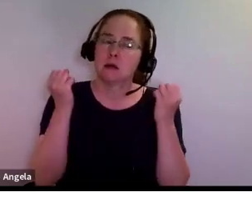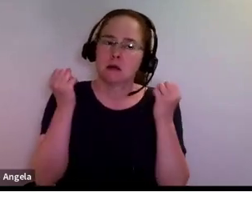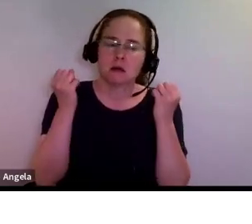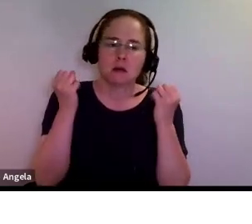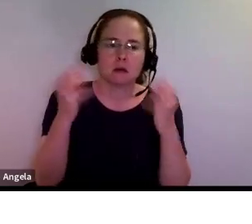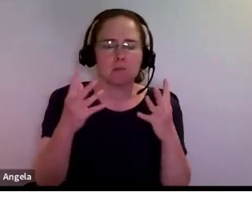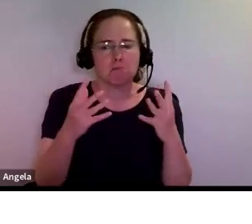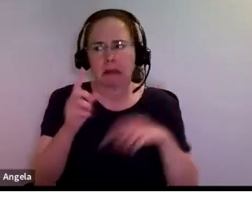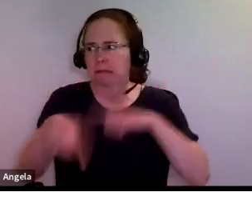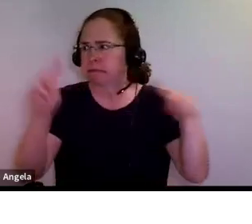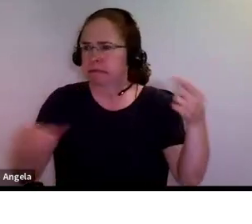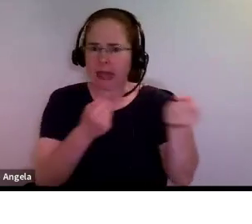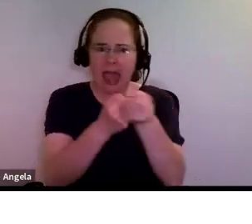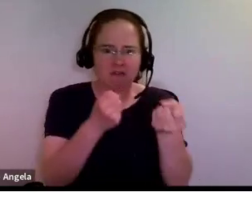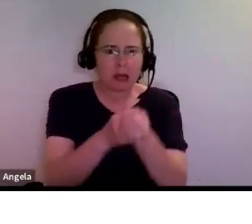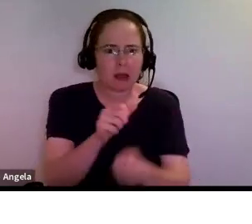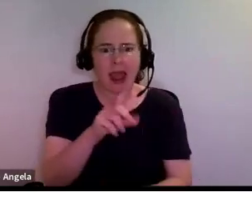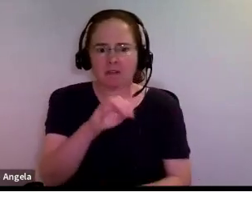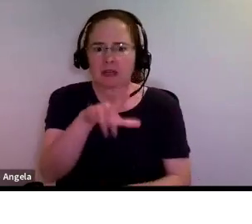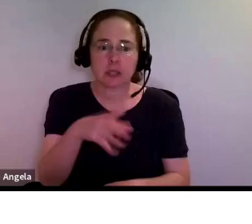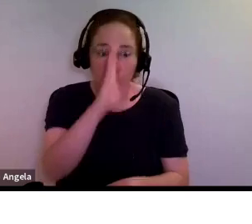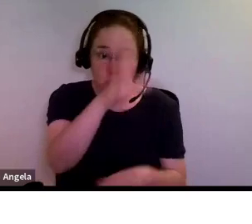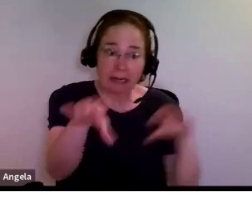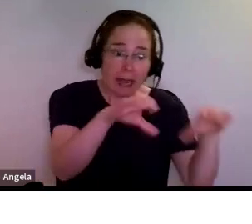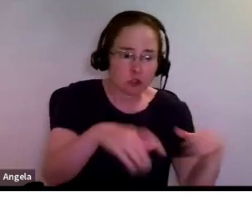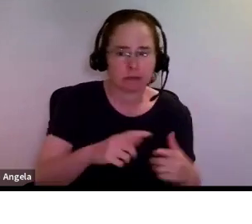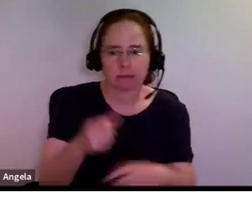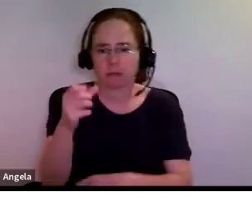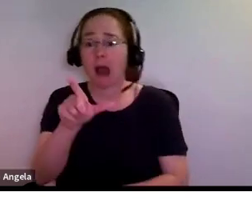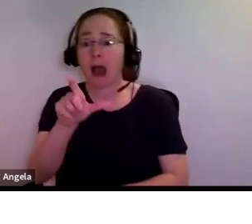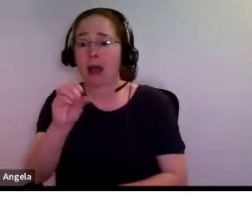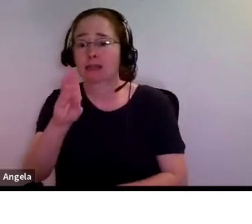advocacy. There's direct action, lobbying, there's educating,